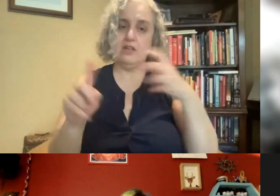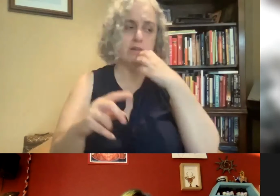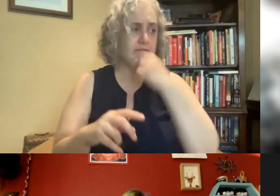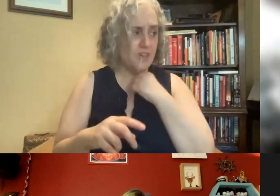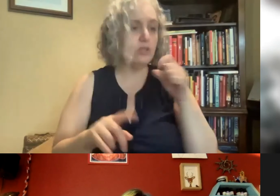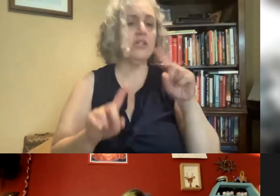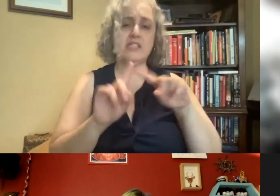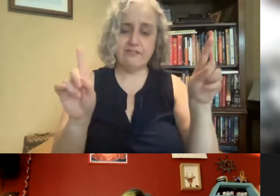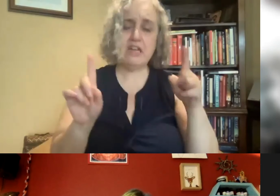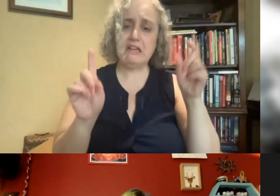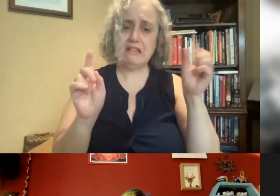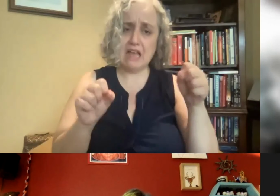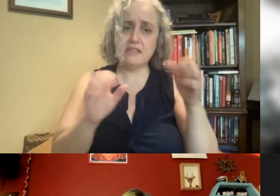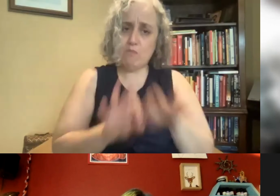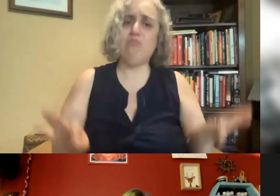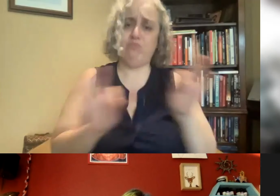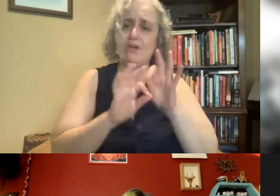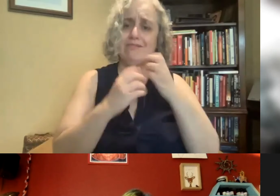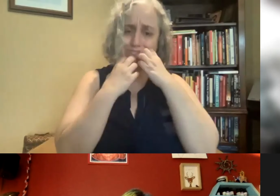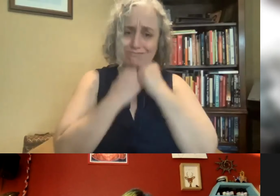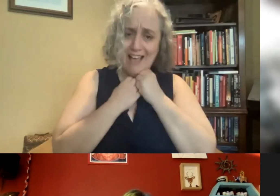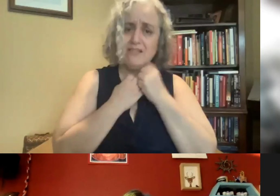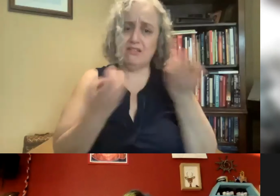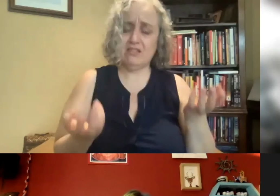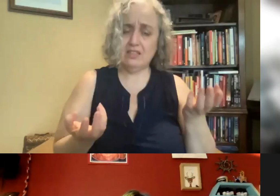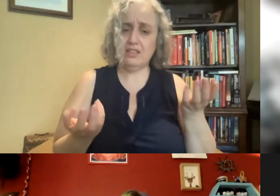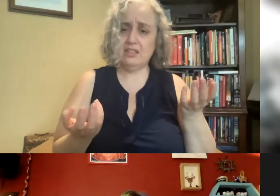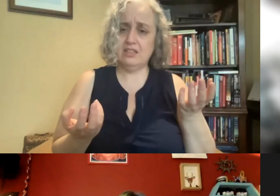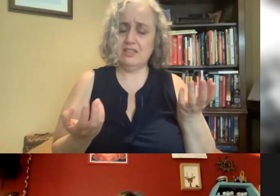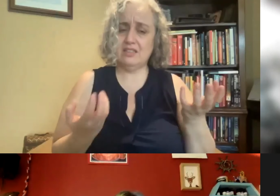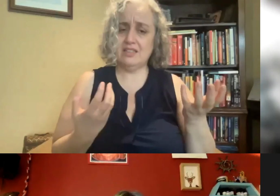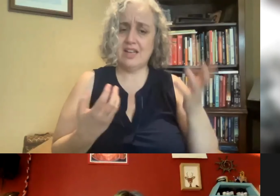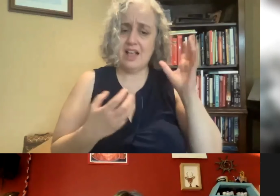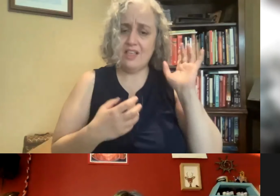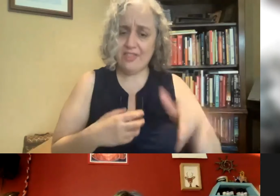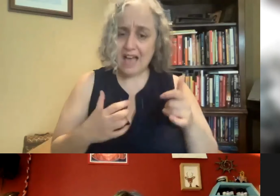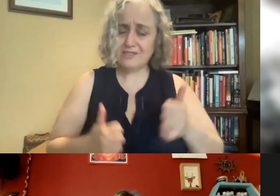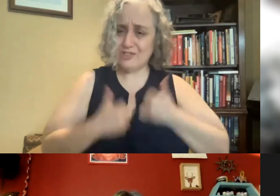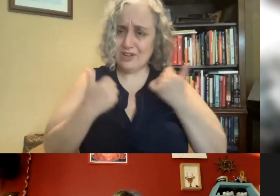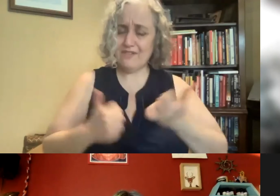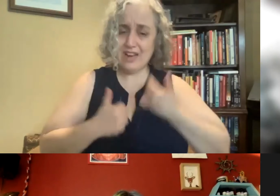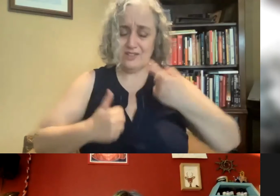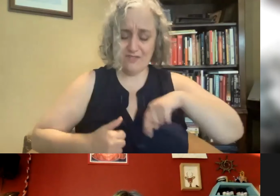and I think that's tied into our survival as a society.